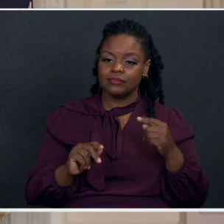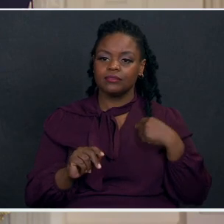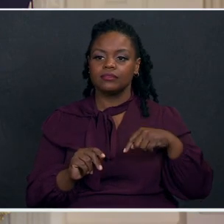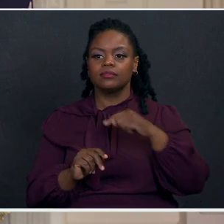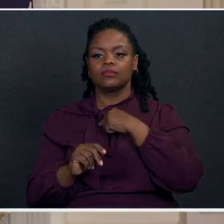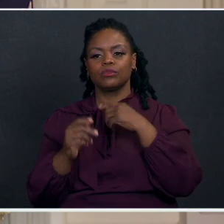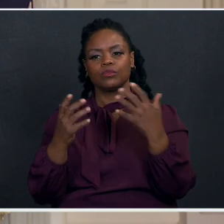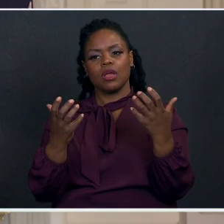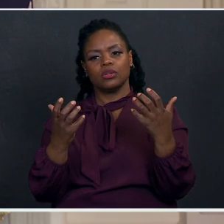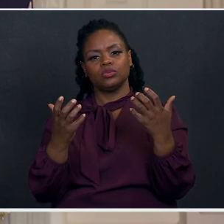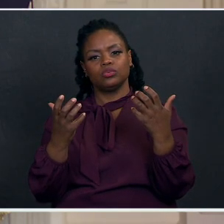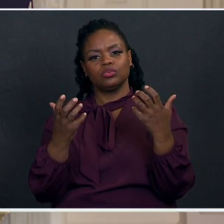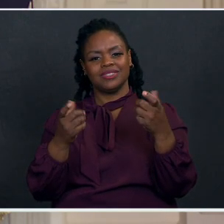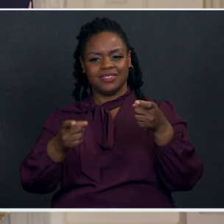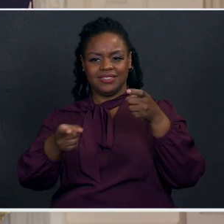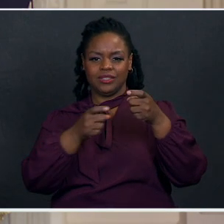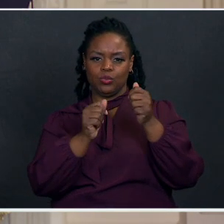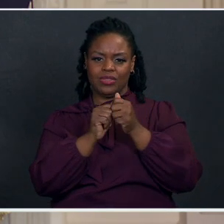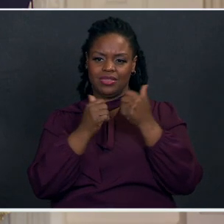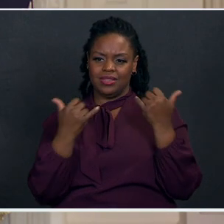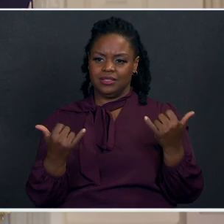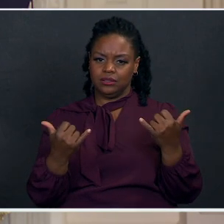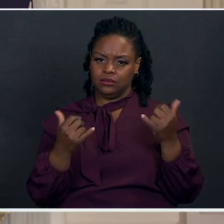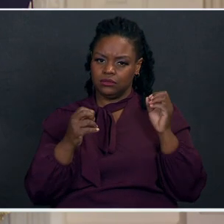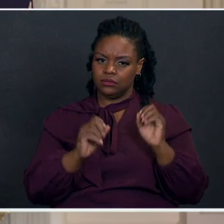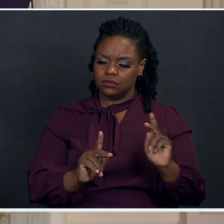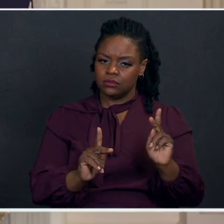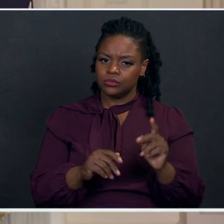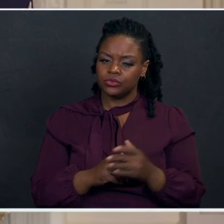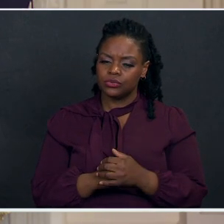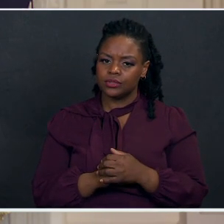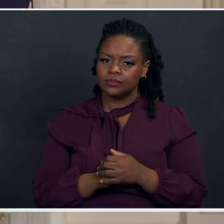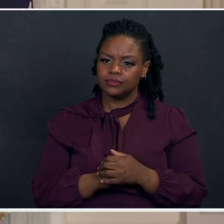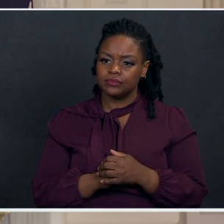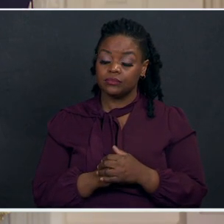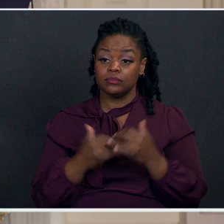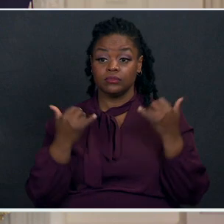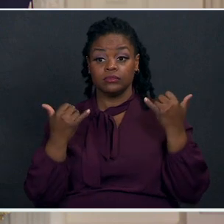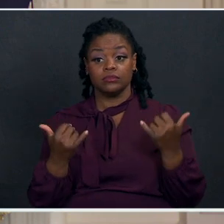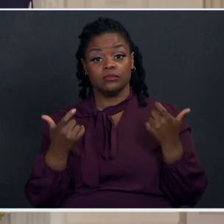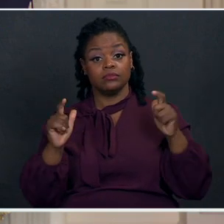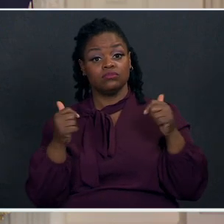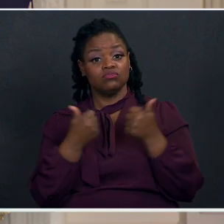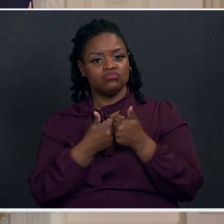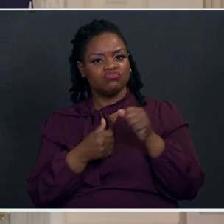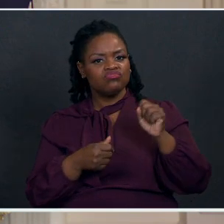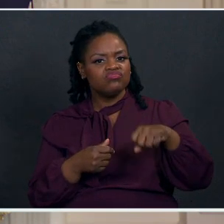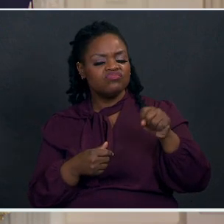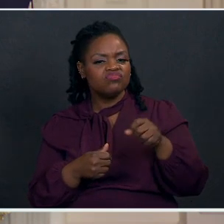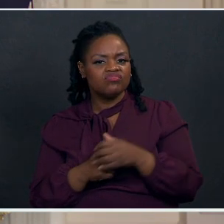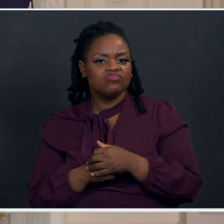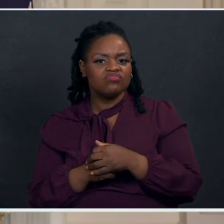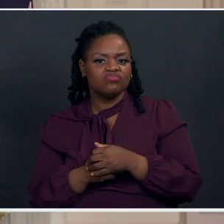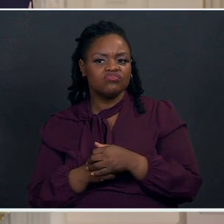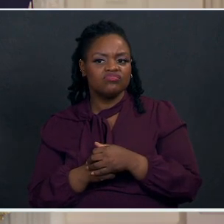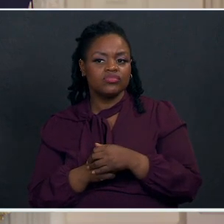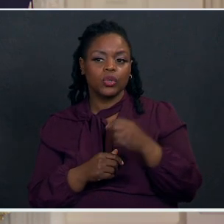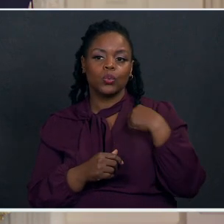that's now facing us -- climate change -- with a greater sense of urgency. In my view, we've already waited too long to deal